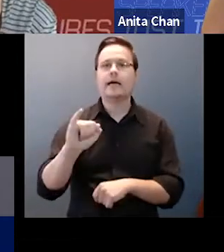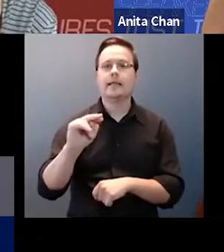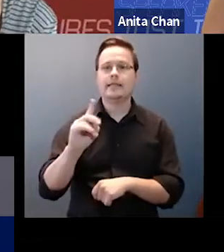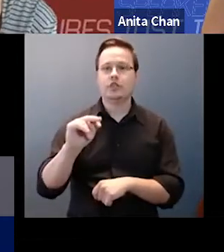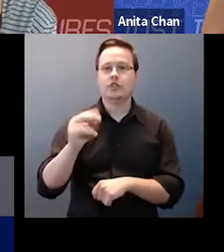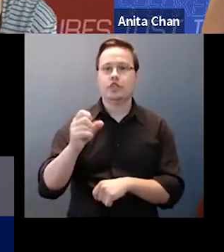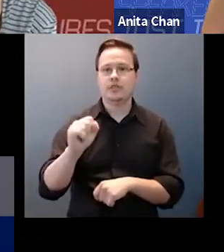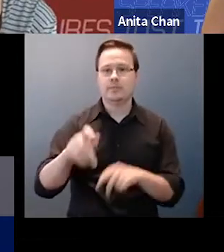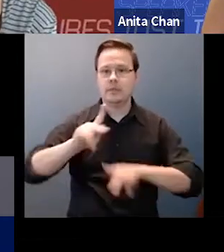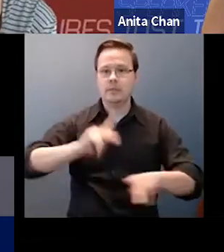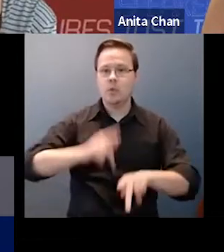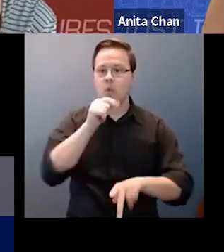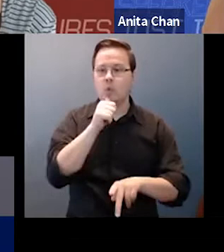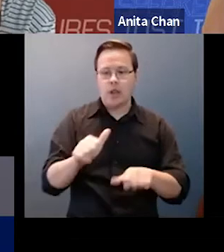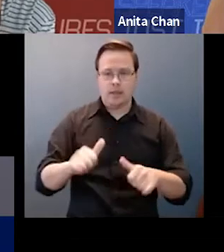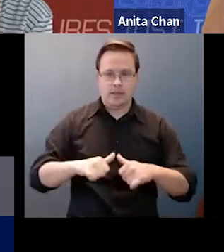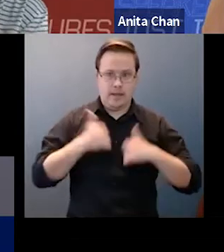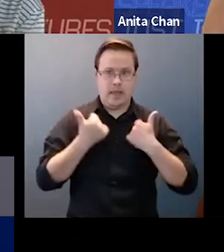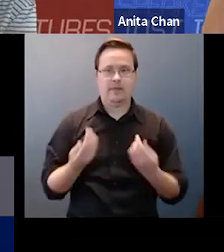We acknowledge are currently on the lands of the Peoria,